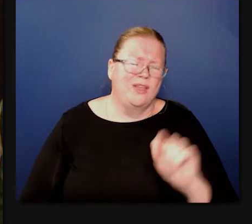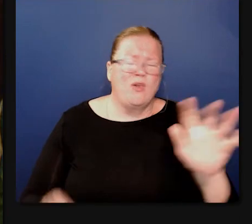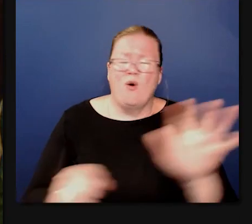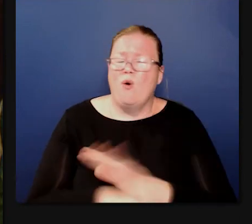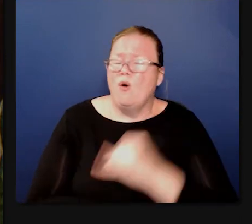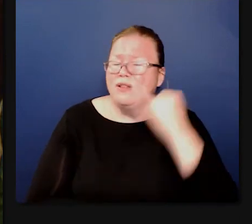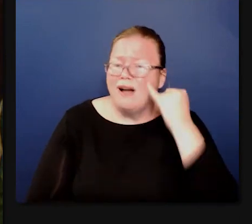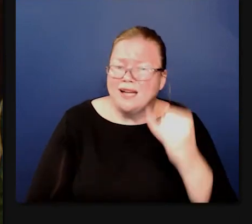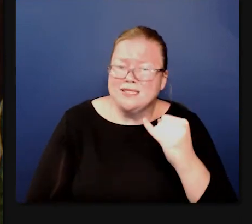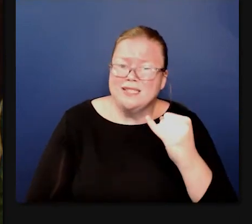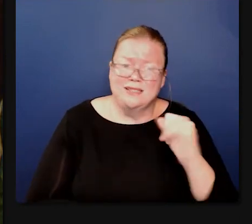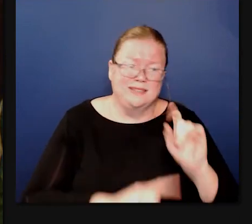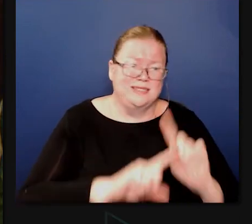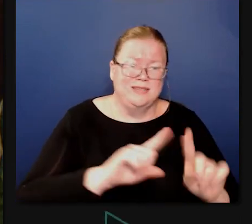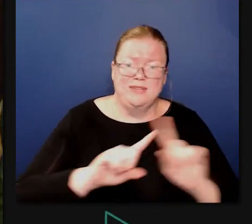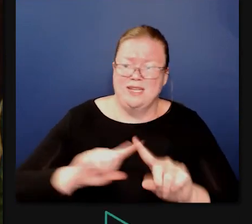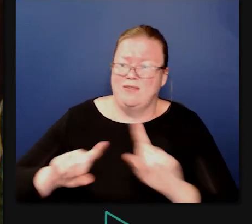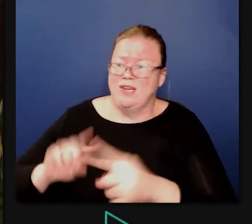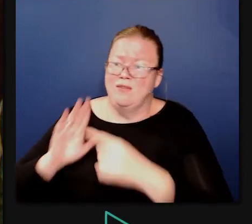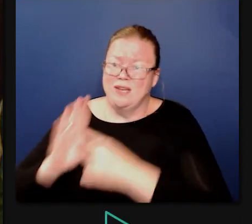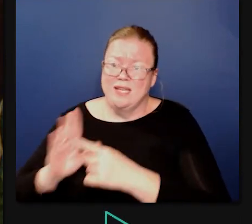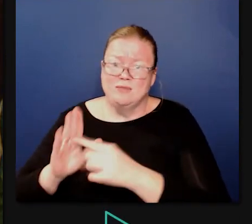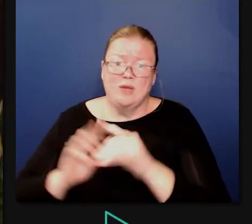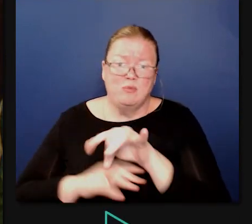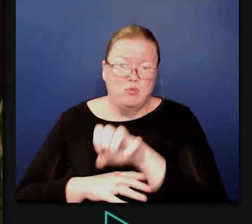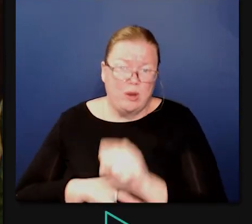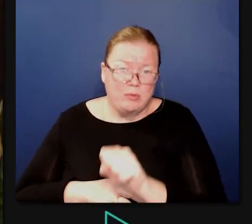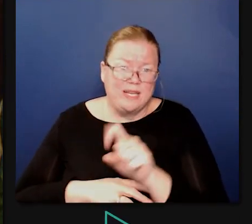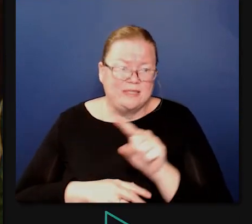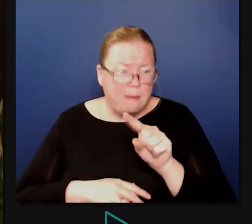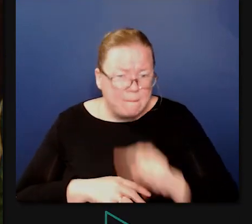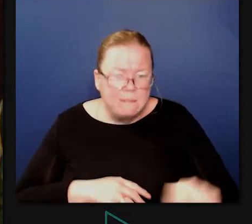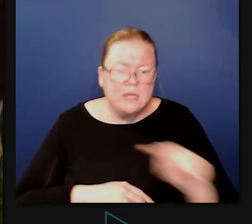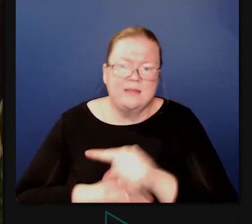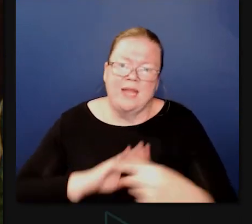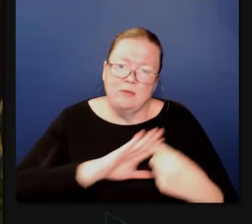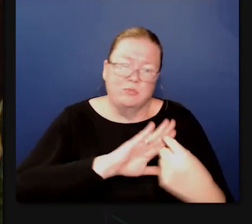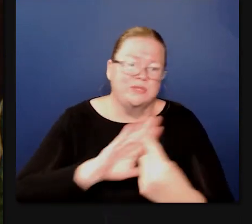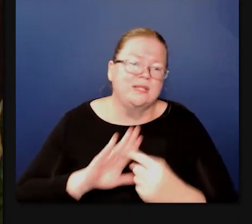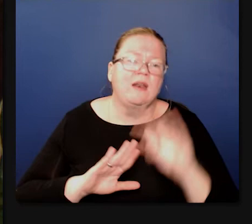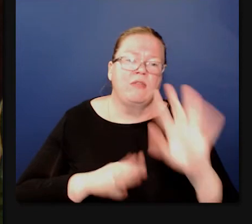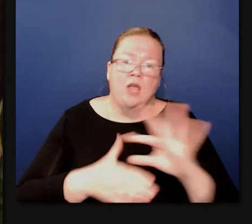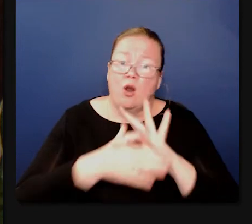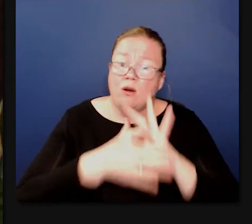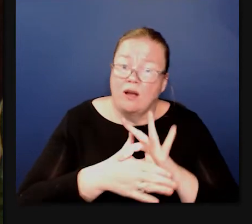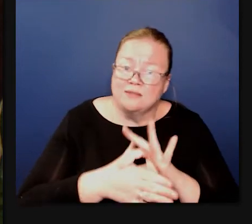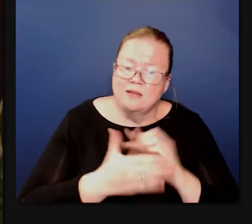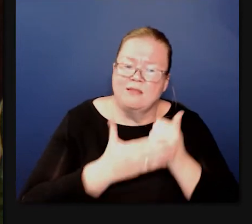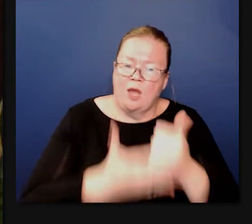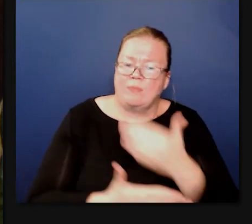And the whole idea is they use different display properties so that they can present the content in the absolute best way,